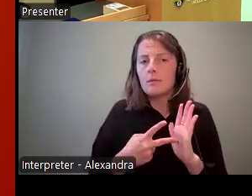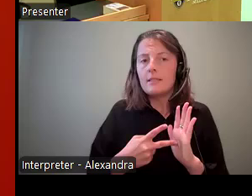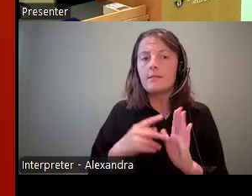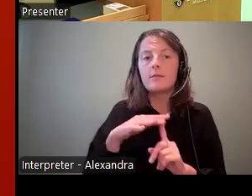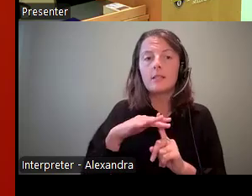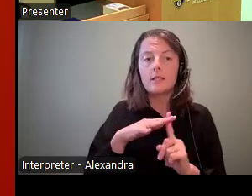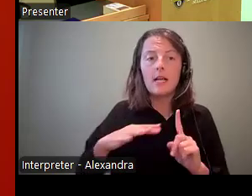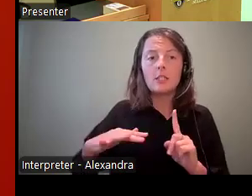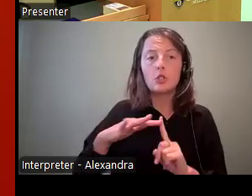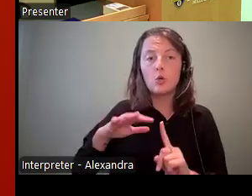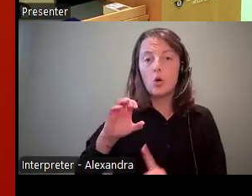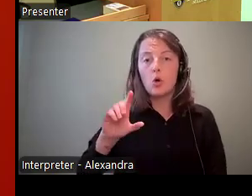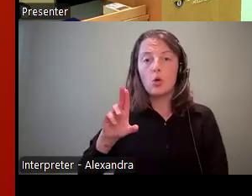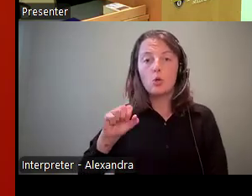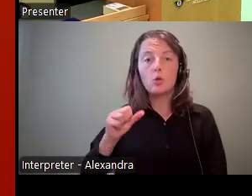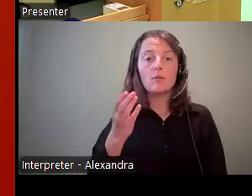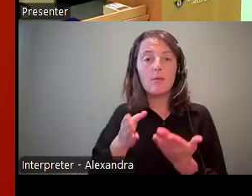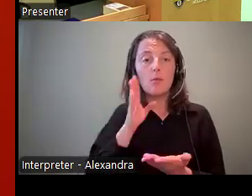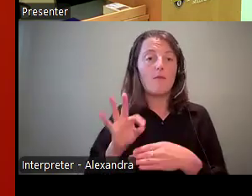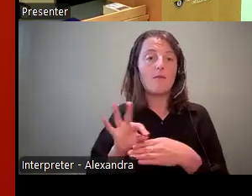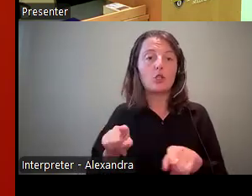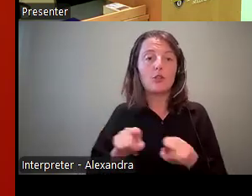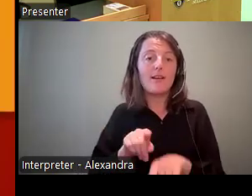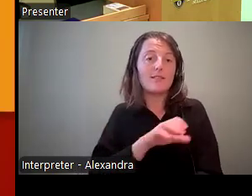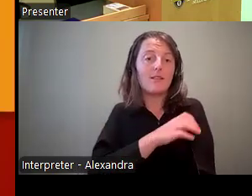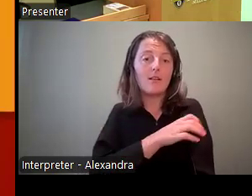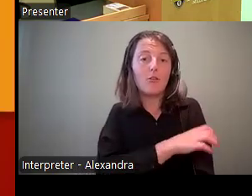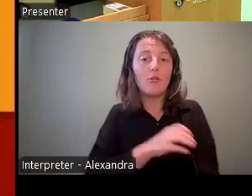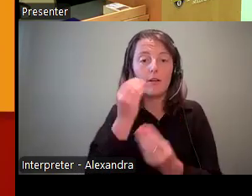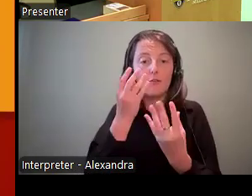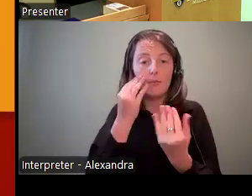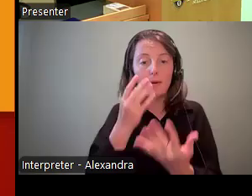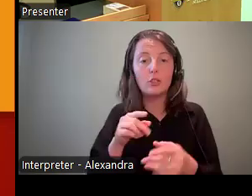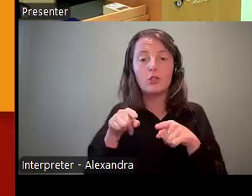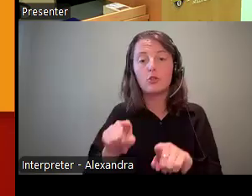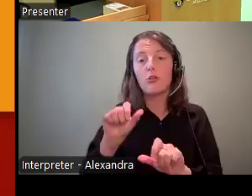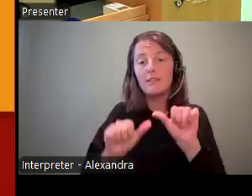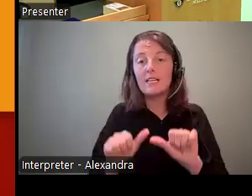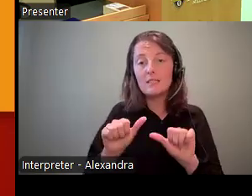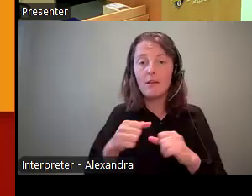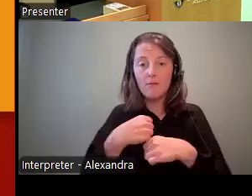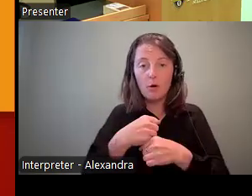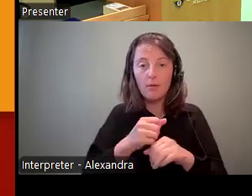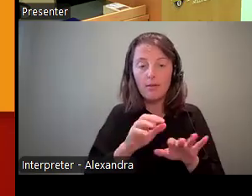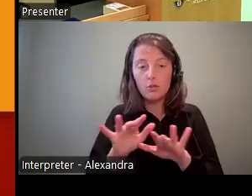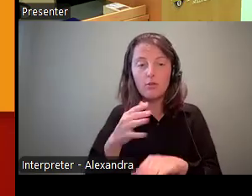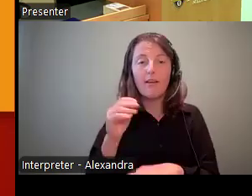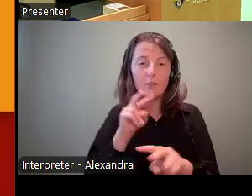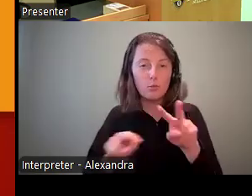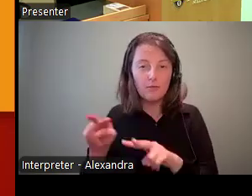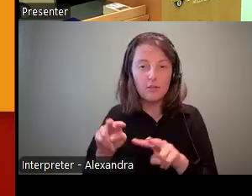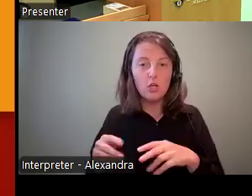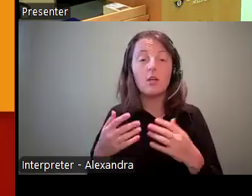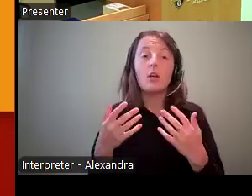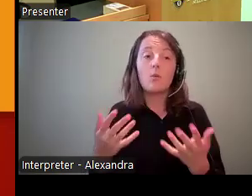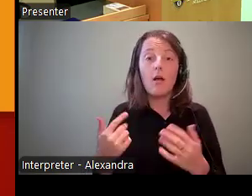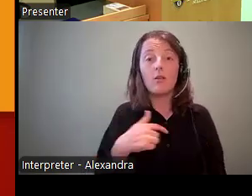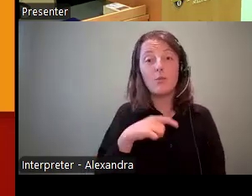information during assessment formulation and supervision? Well, we have to explore what happens